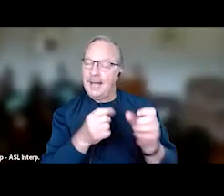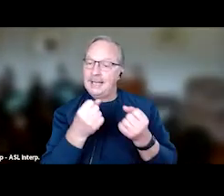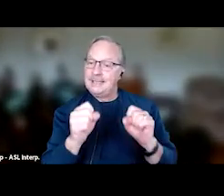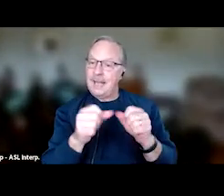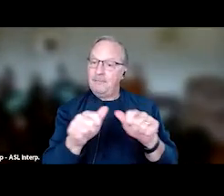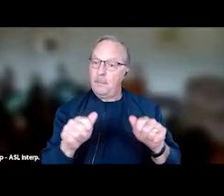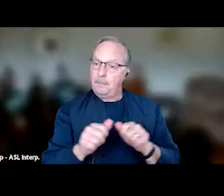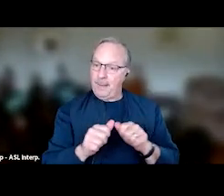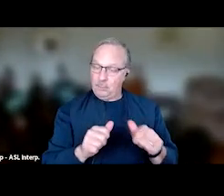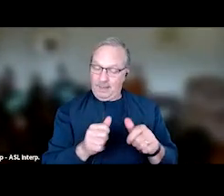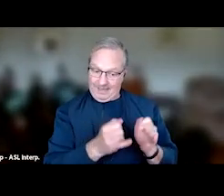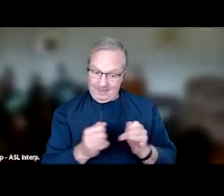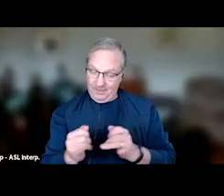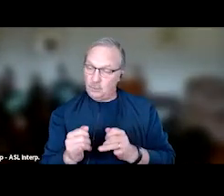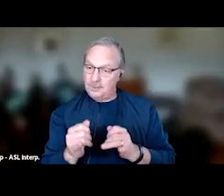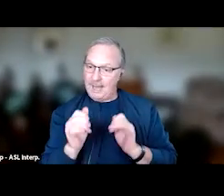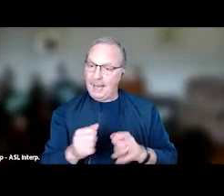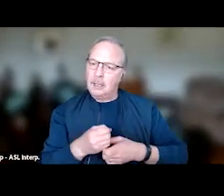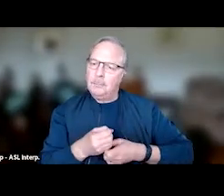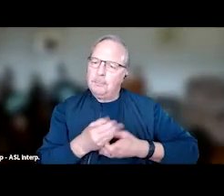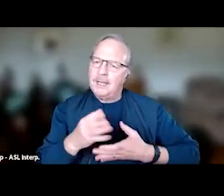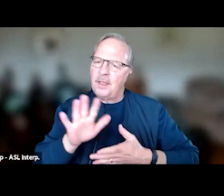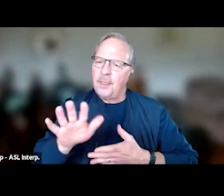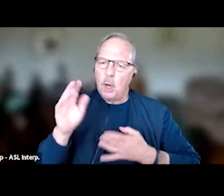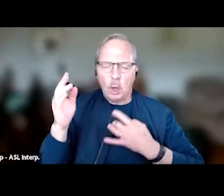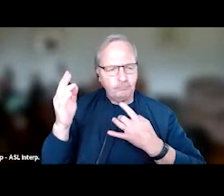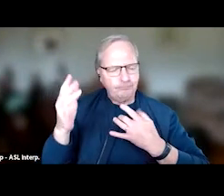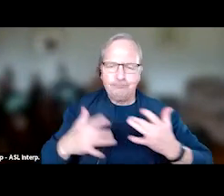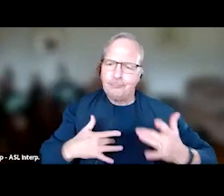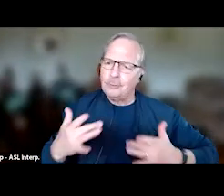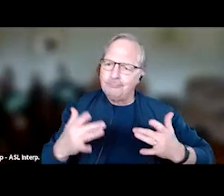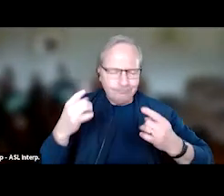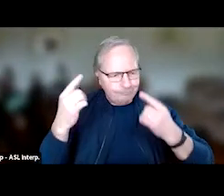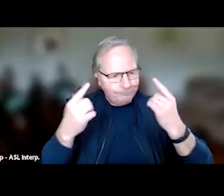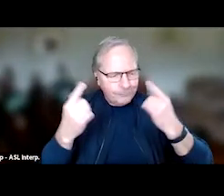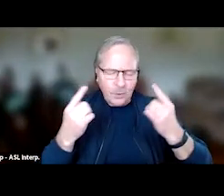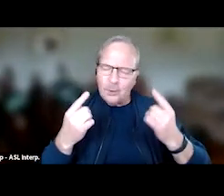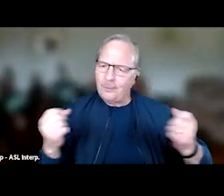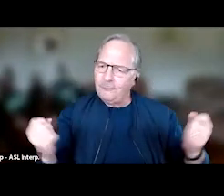where individuals can express their concerns and fears, helping them feel heard and valued